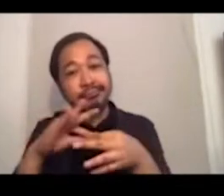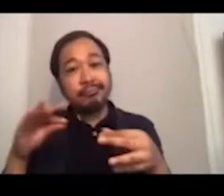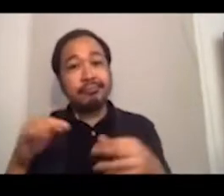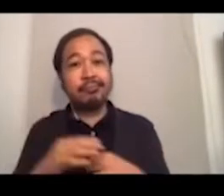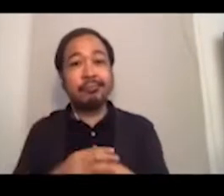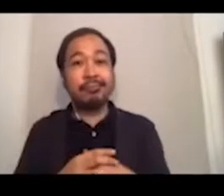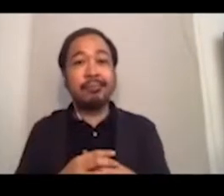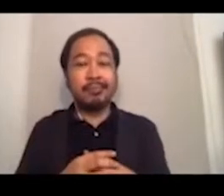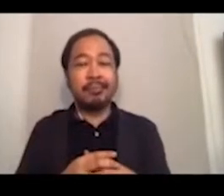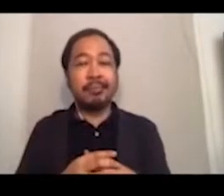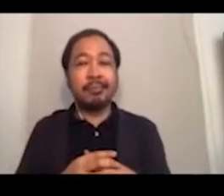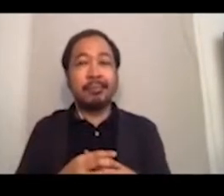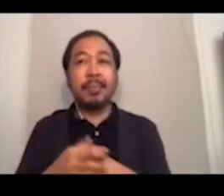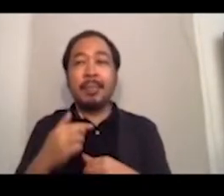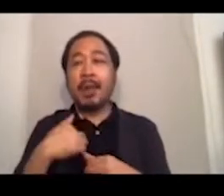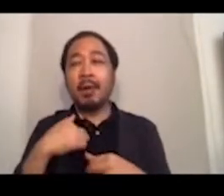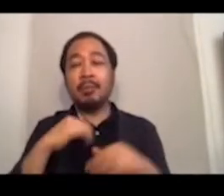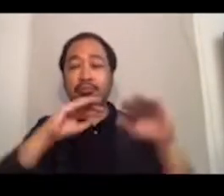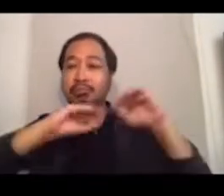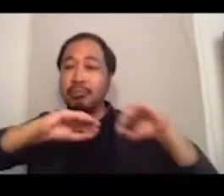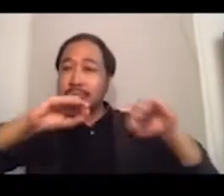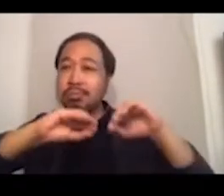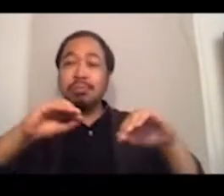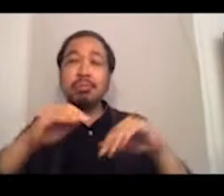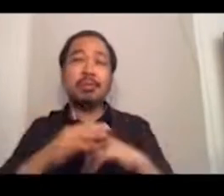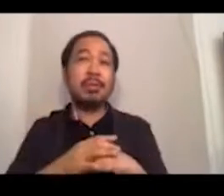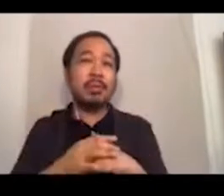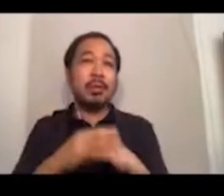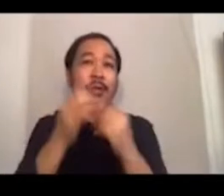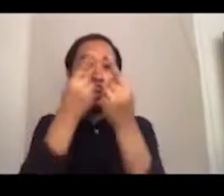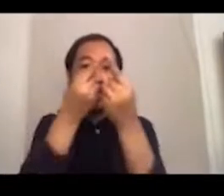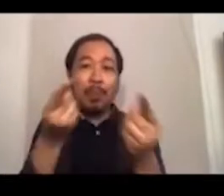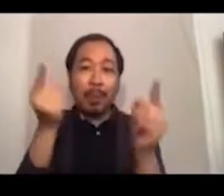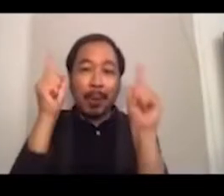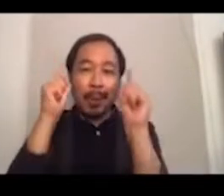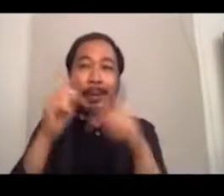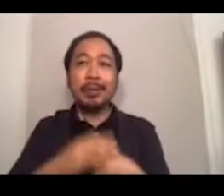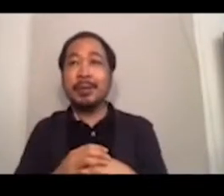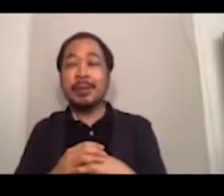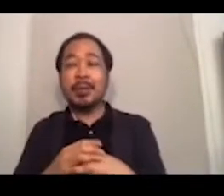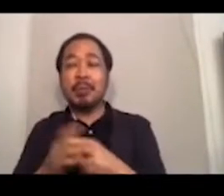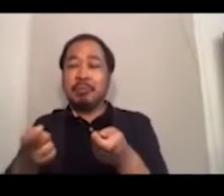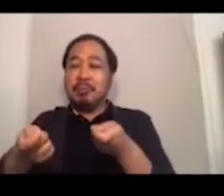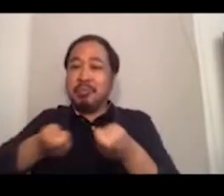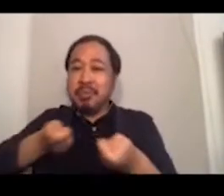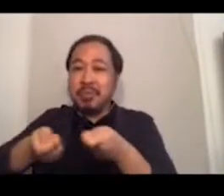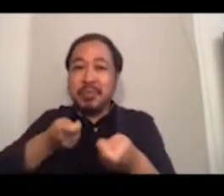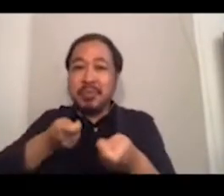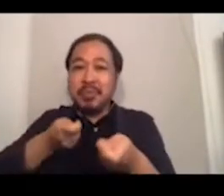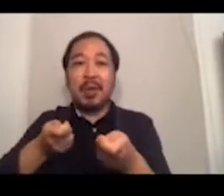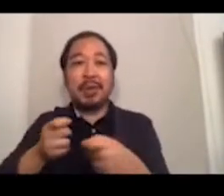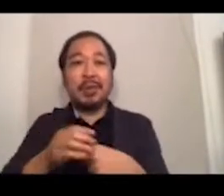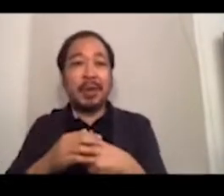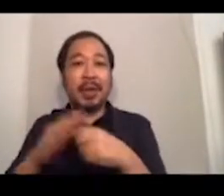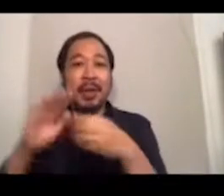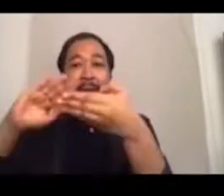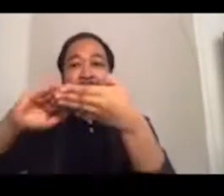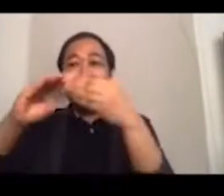But also, like many colleagues on this call, helped to draft,